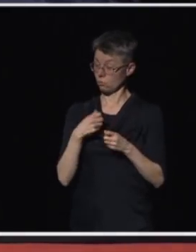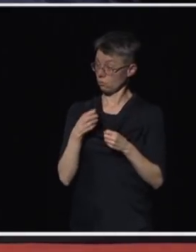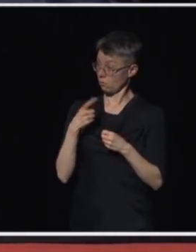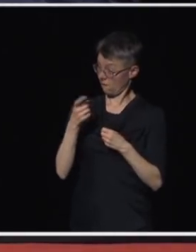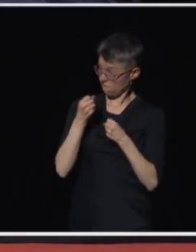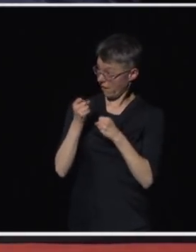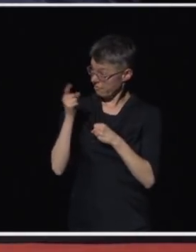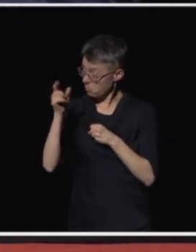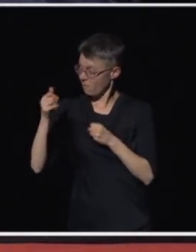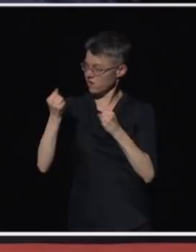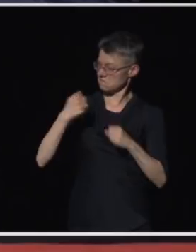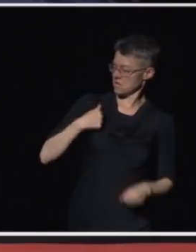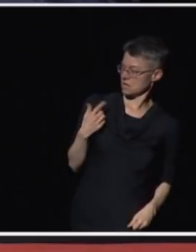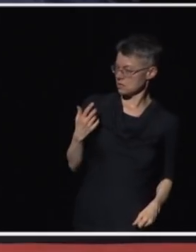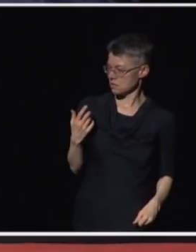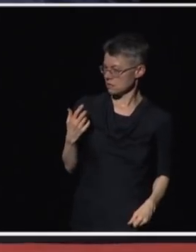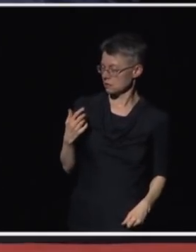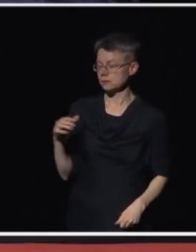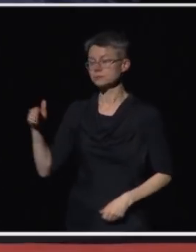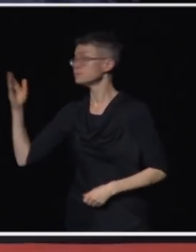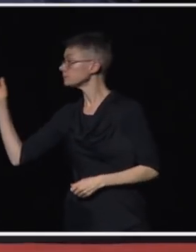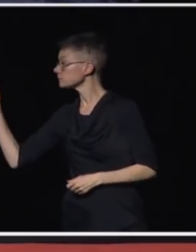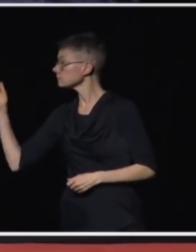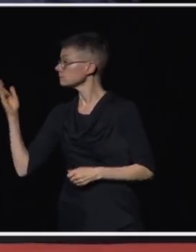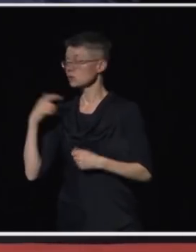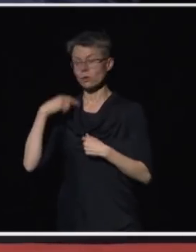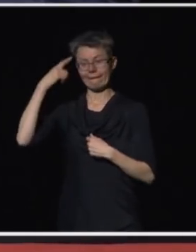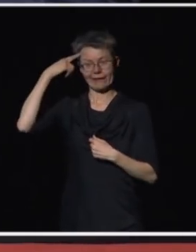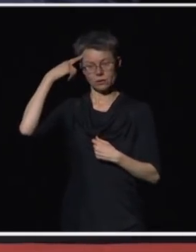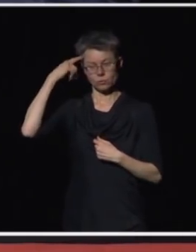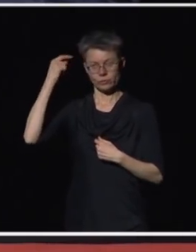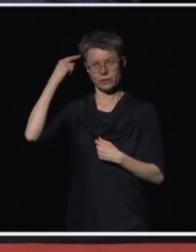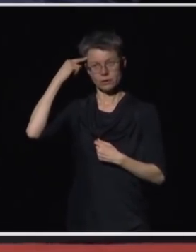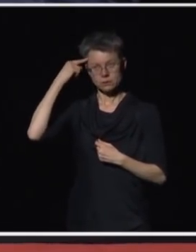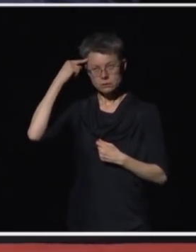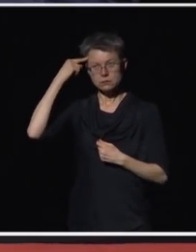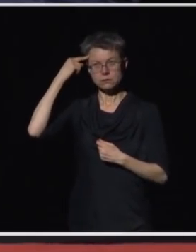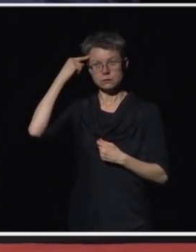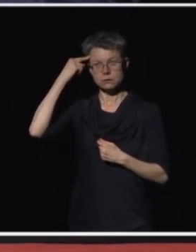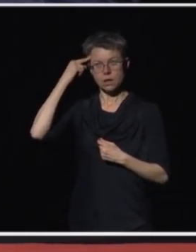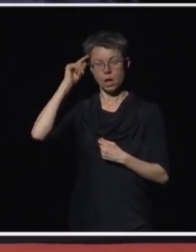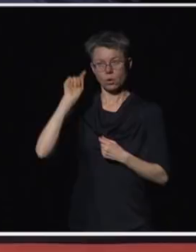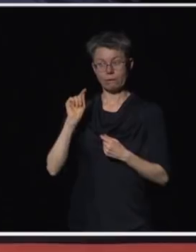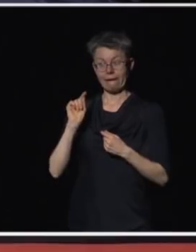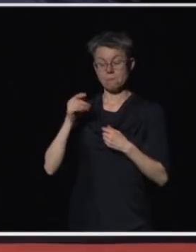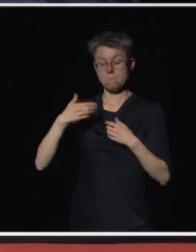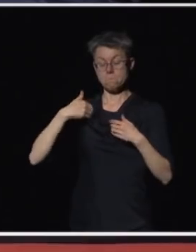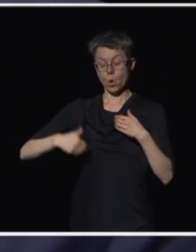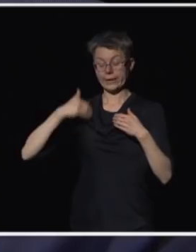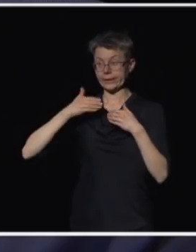So what kind of checklist, I suppose, did you have in your head that you'd have to run through before you could even step out of the house in the morning to protect yourself? Oh lord.